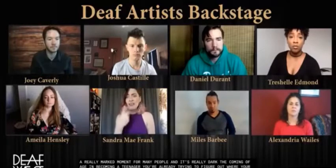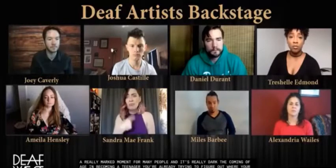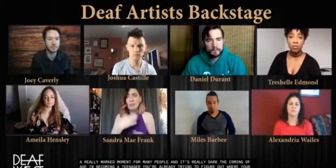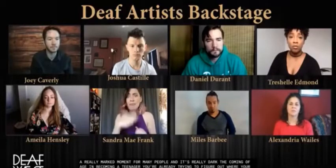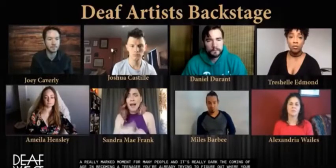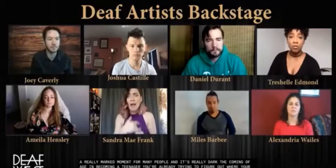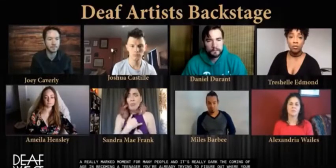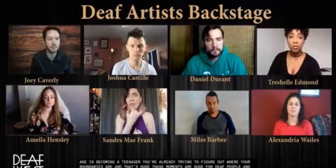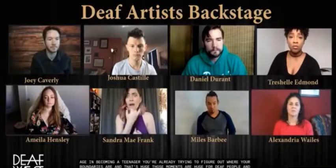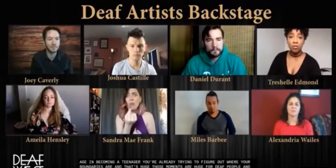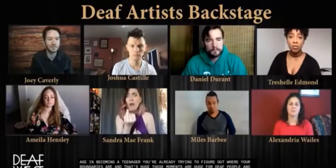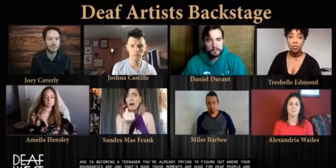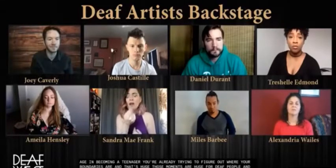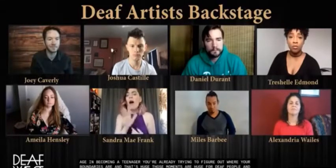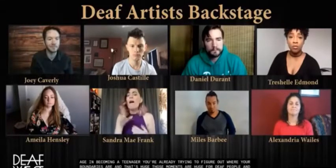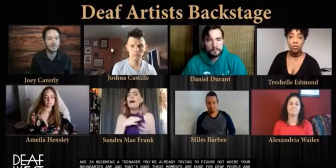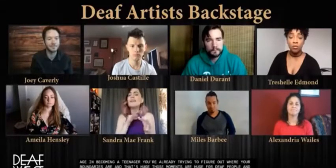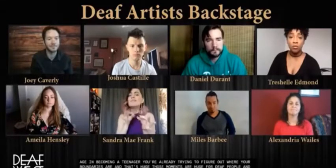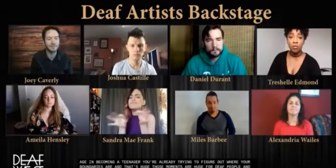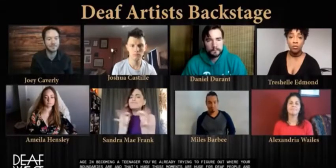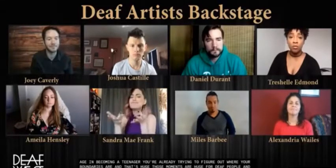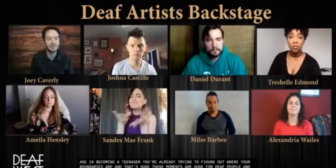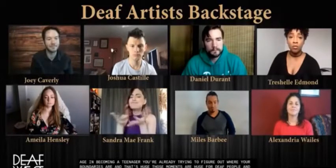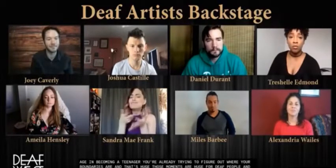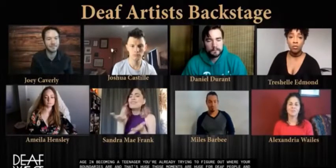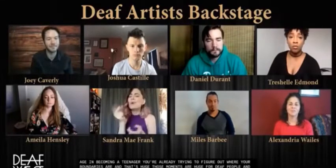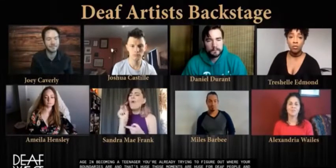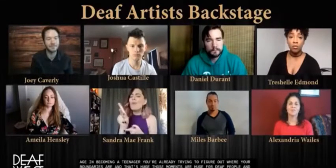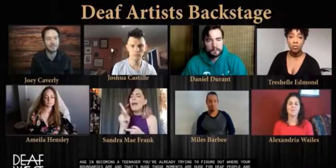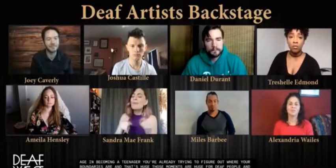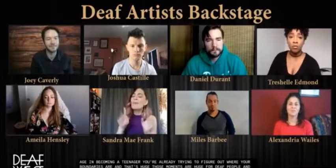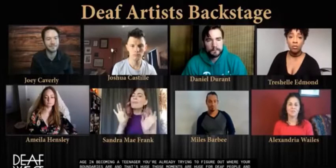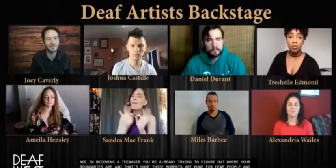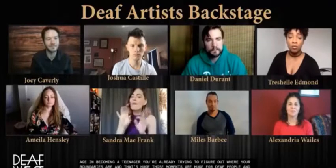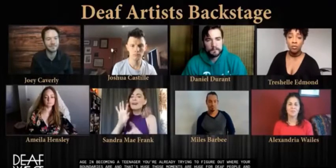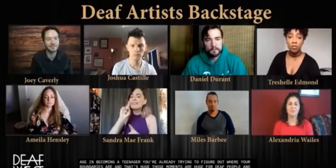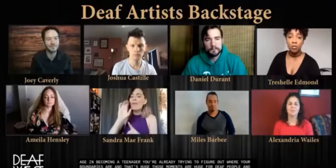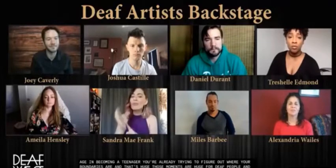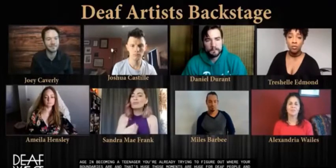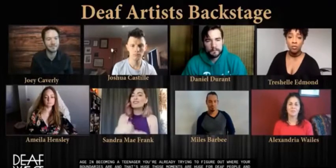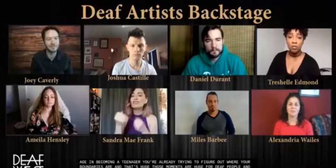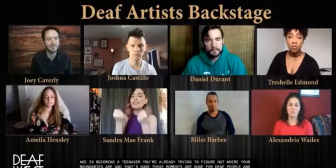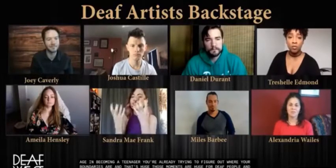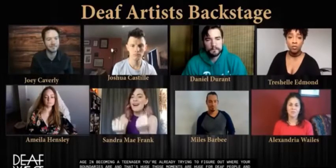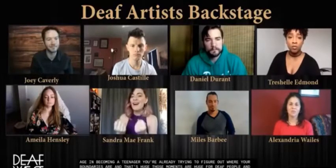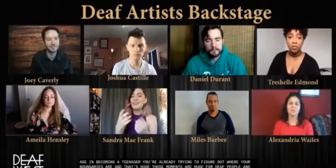Because I didn't know if or not, I was pronouncing something right.